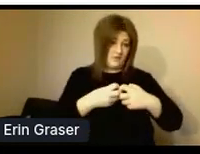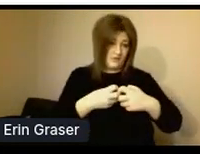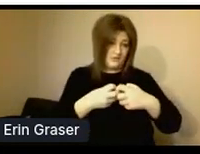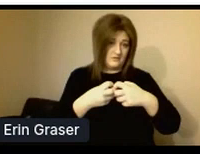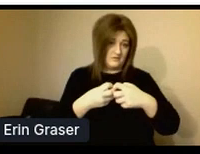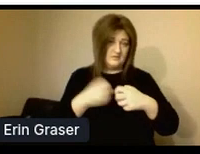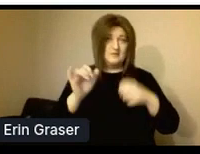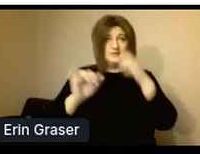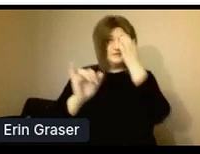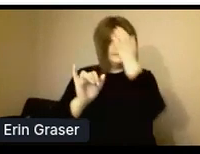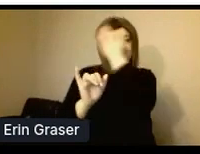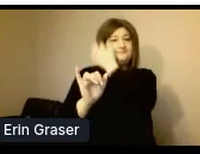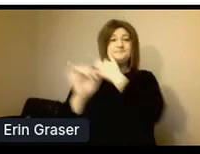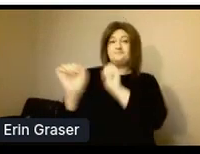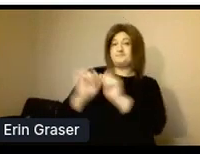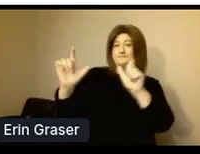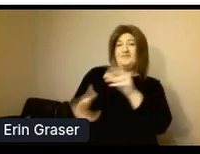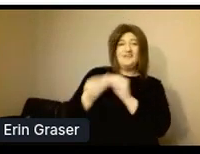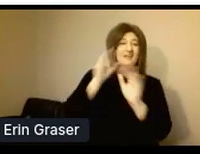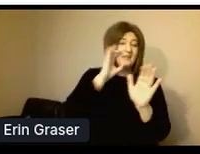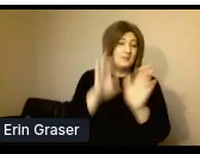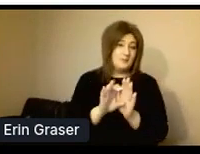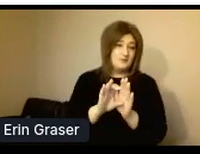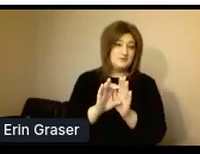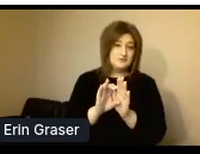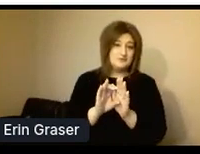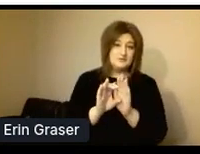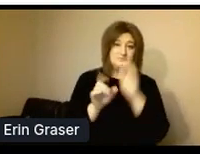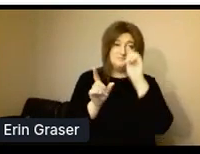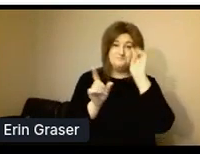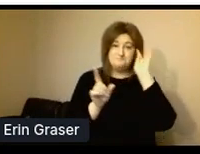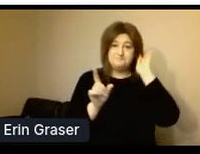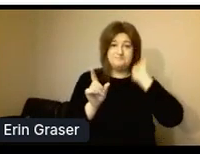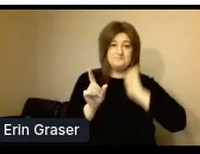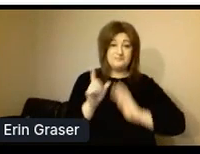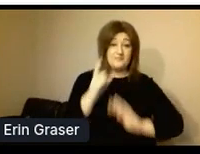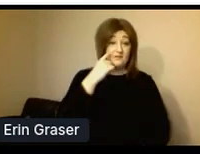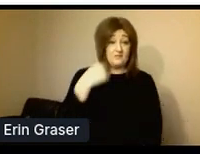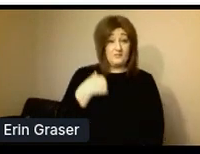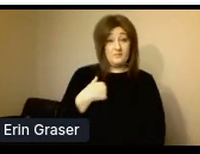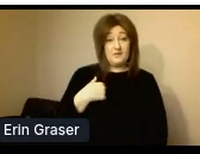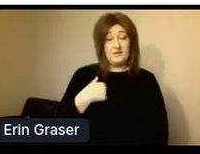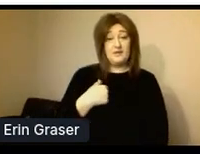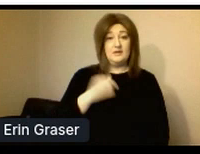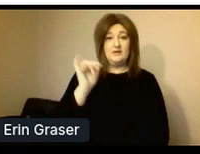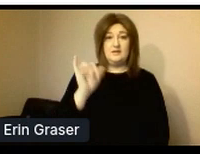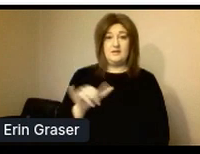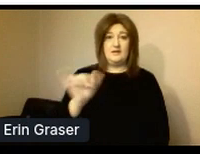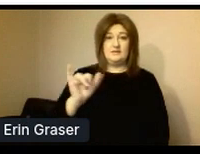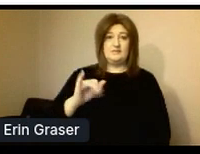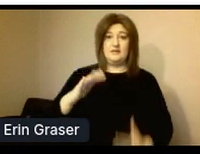I put this picture in here because, for me, this is the ultimate privilege.